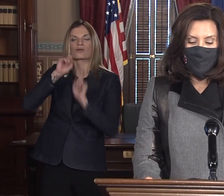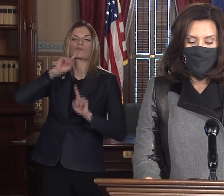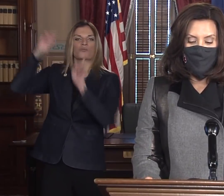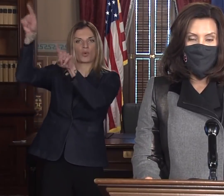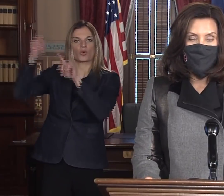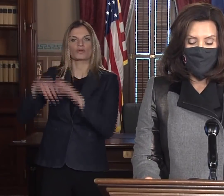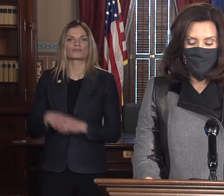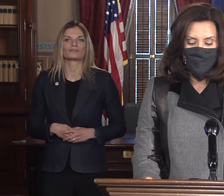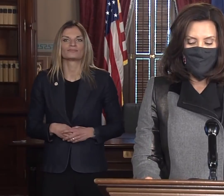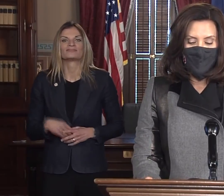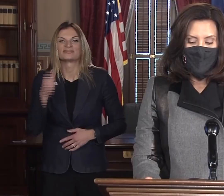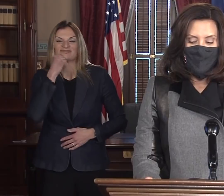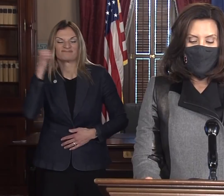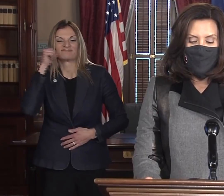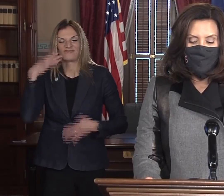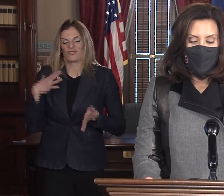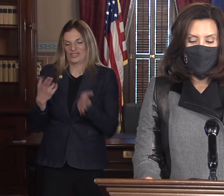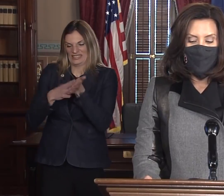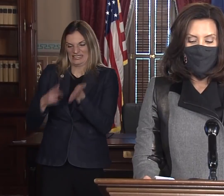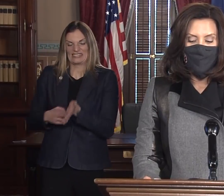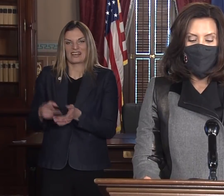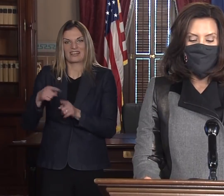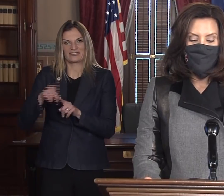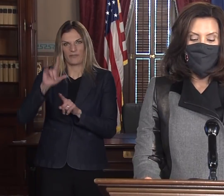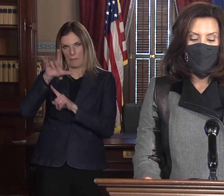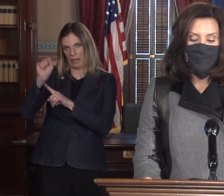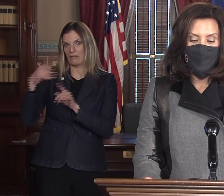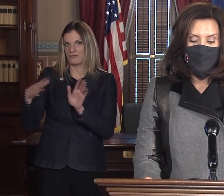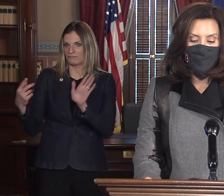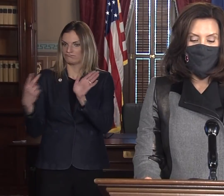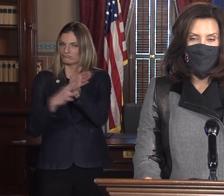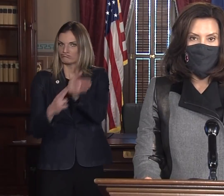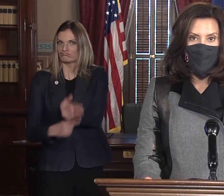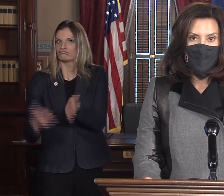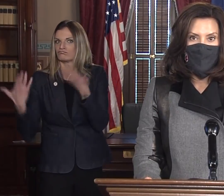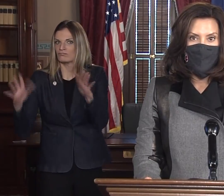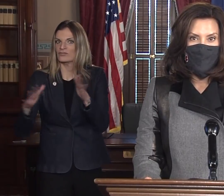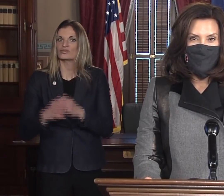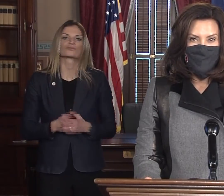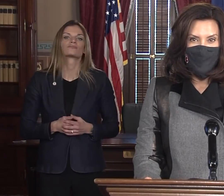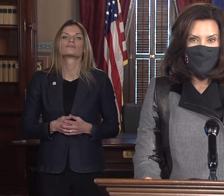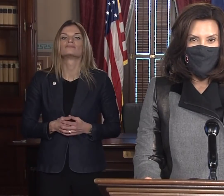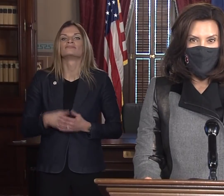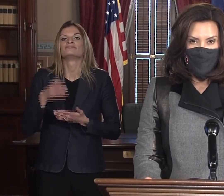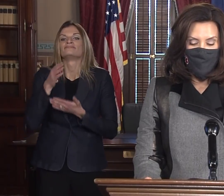CONDITIONS. YESTERDAY I SIGNED A BIPARTISAN